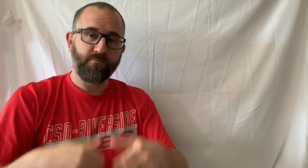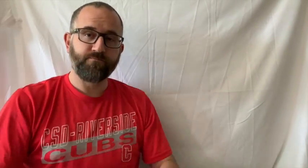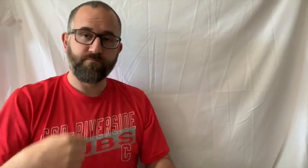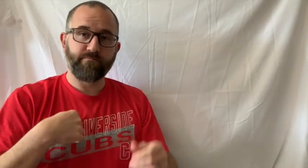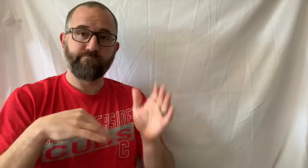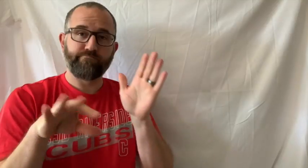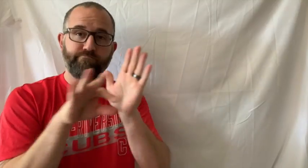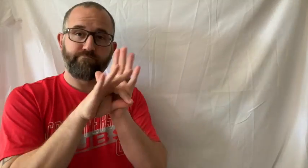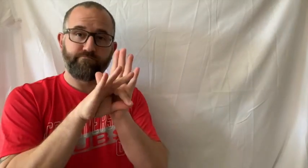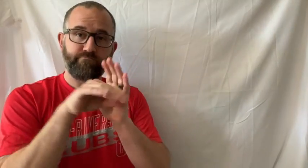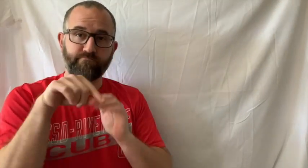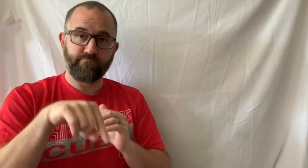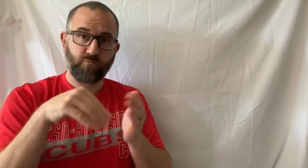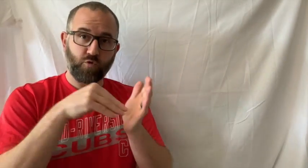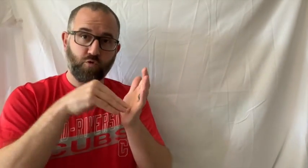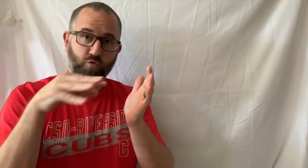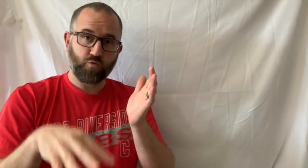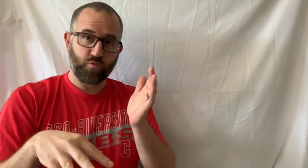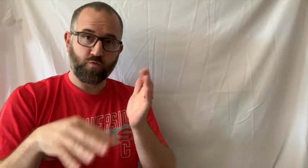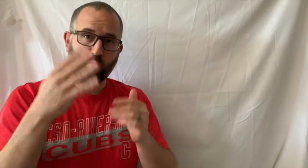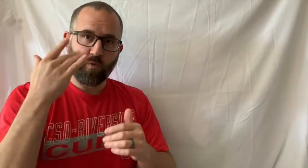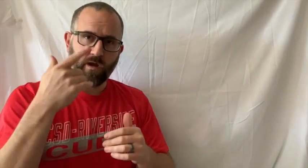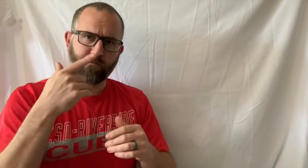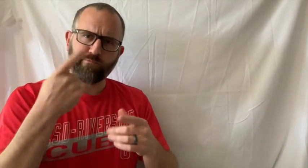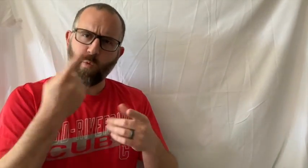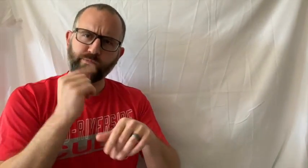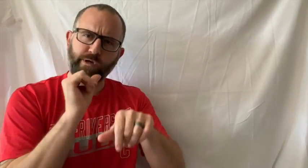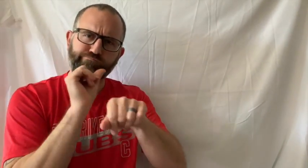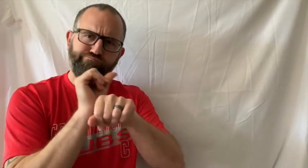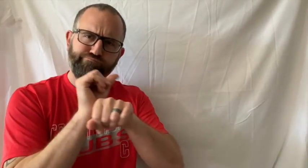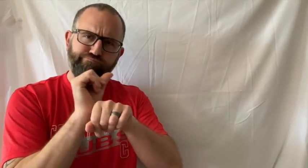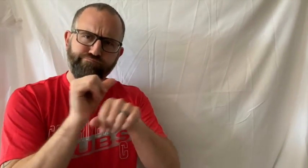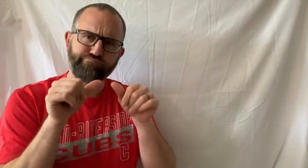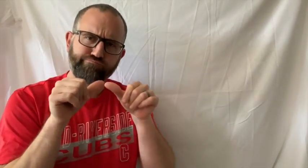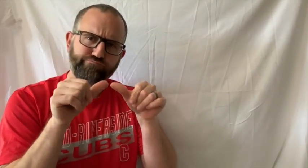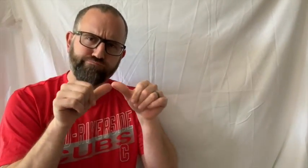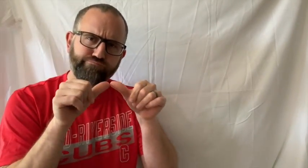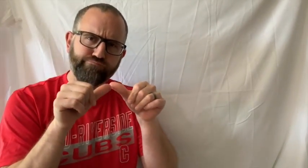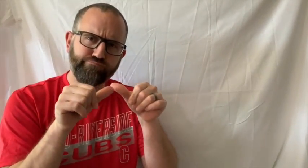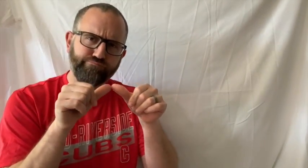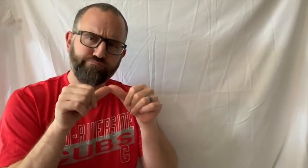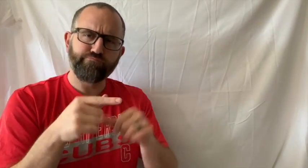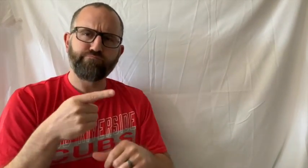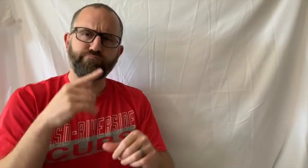year. I selected this student because they're always persistent with their work.